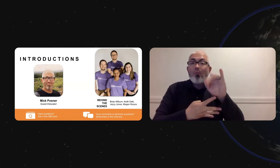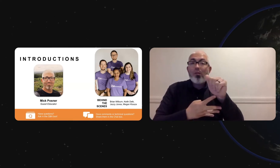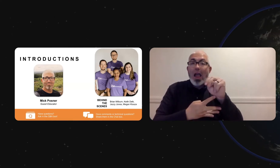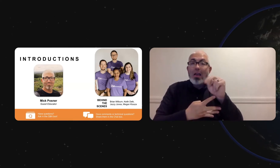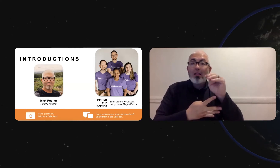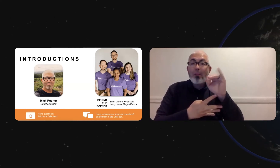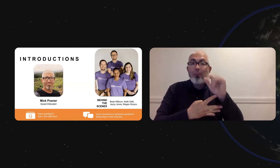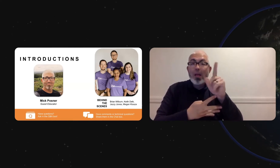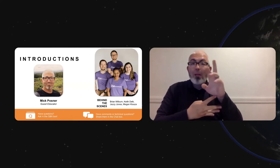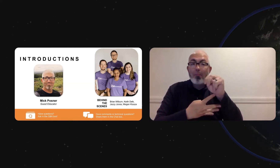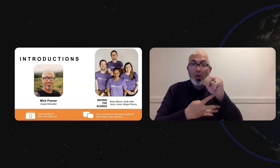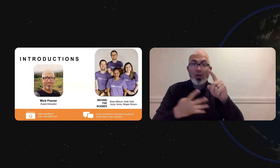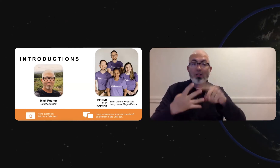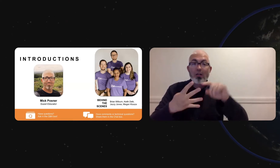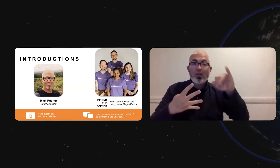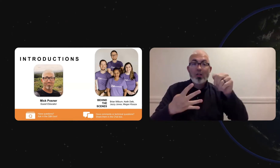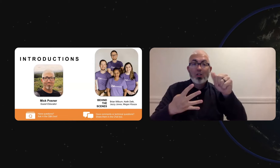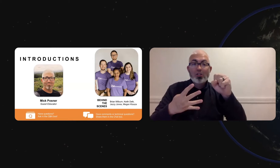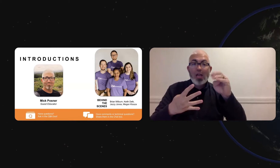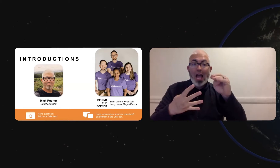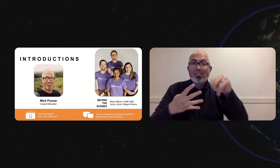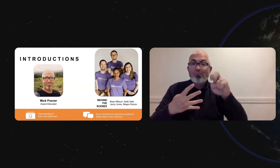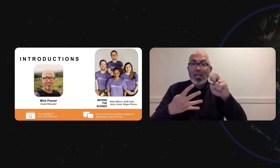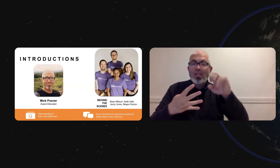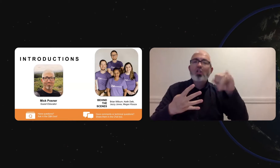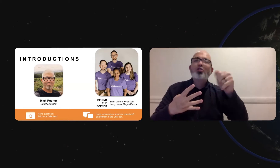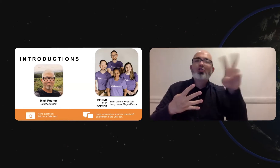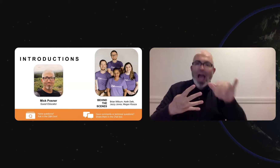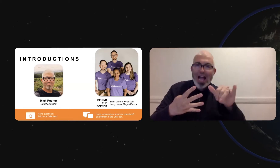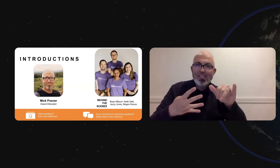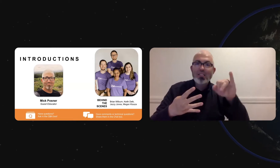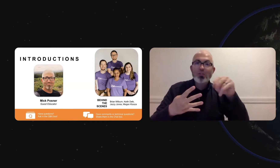the scenes. One is Brian Milburn, and there's Jazzy Jones.